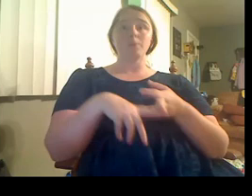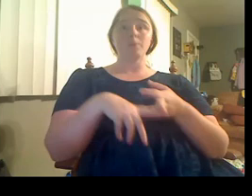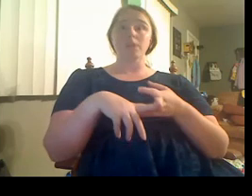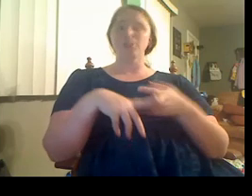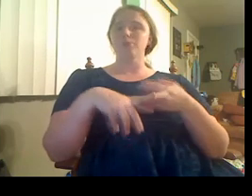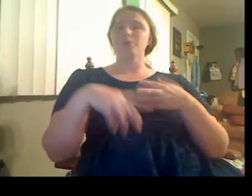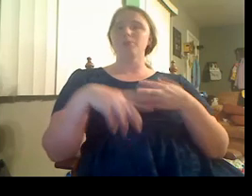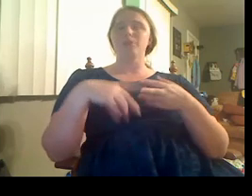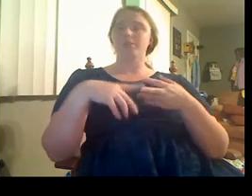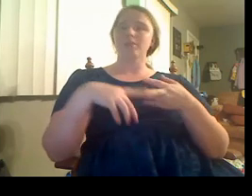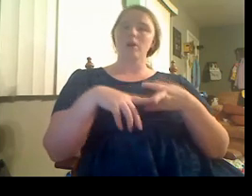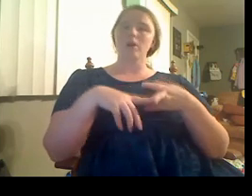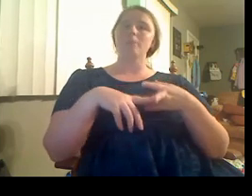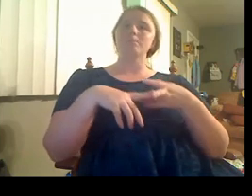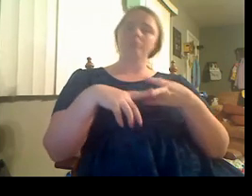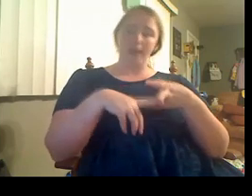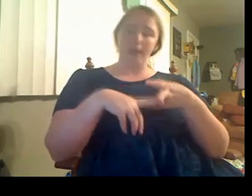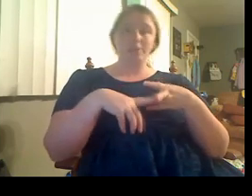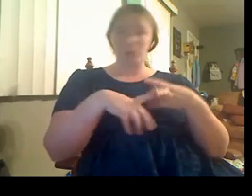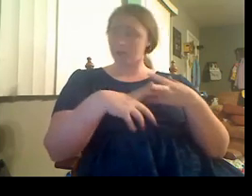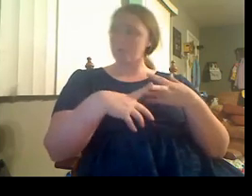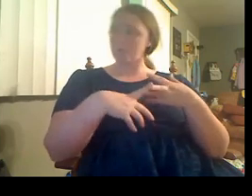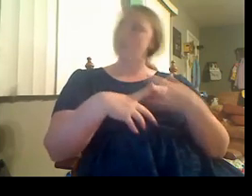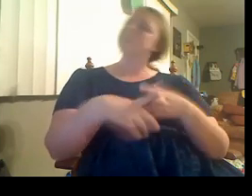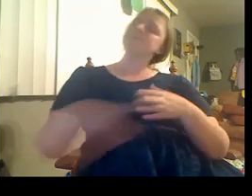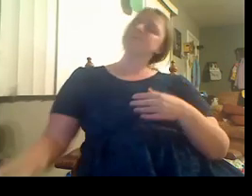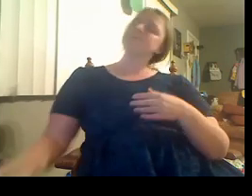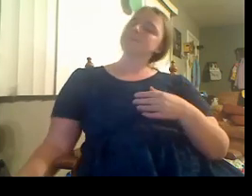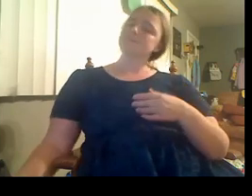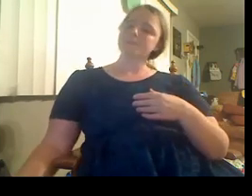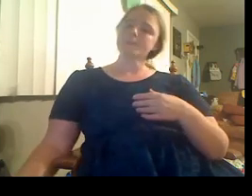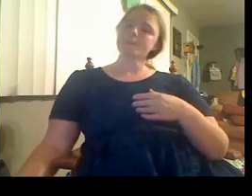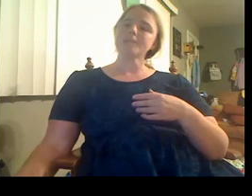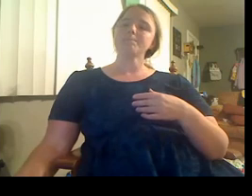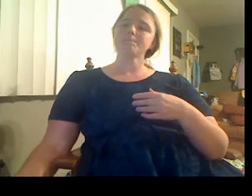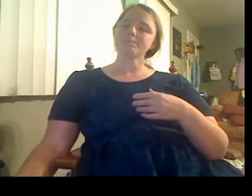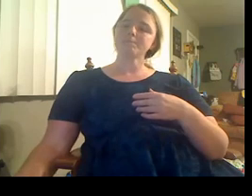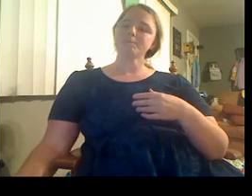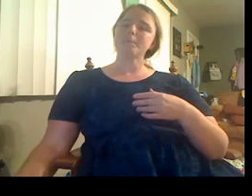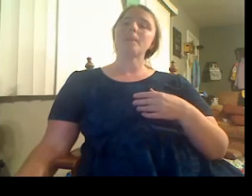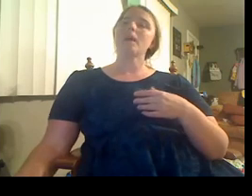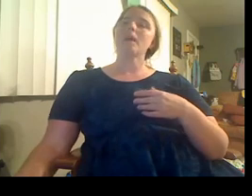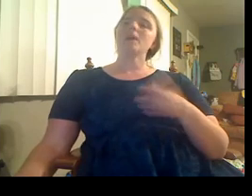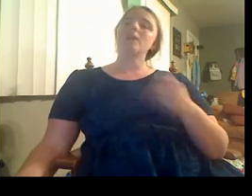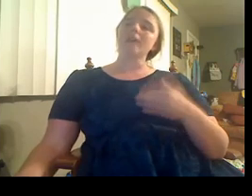we can do to address the gaps and what's going well.